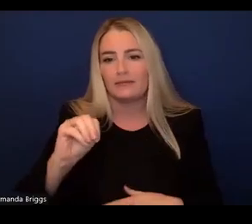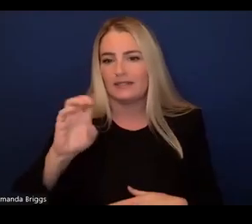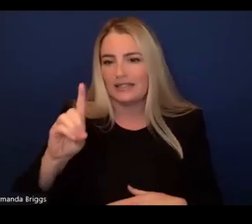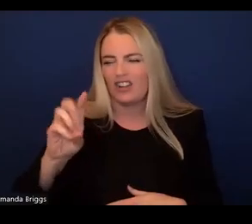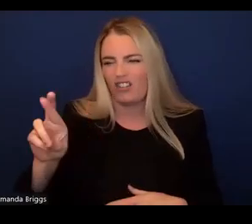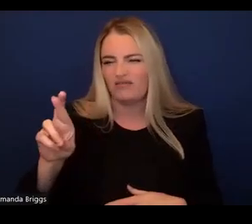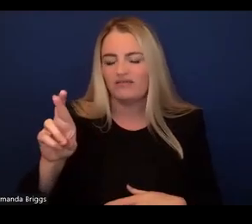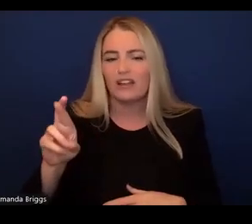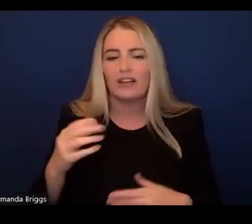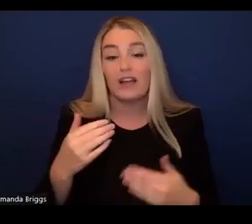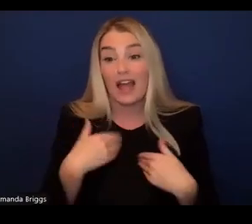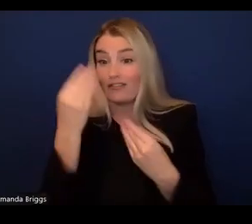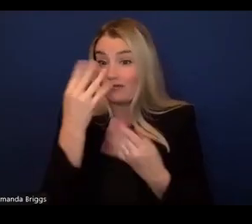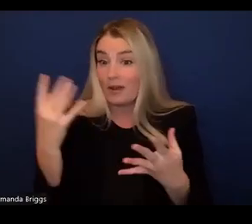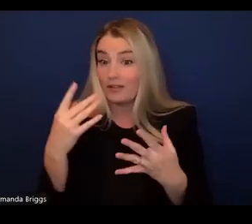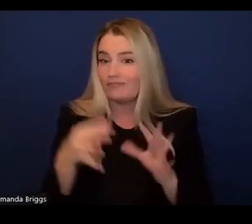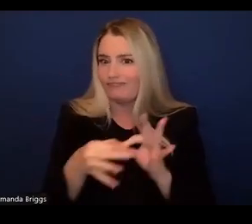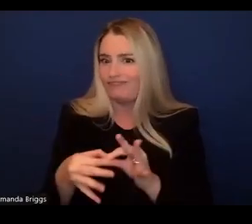We have information that to on our website.